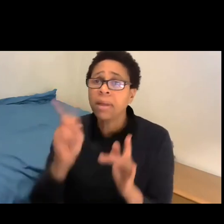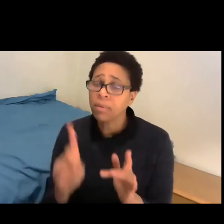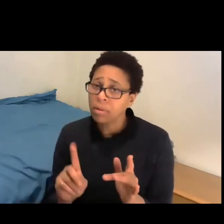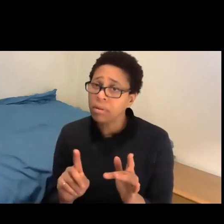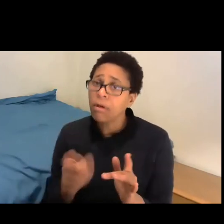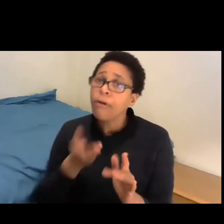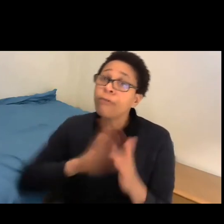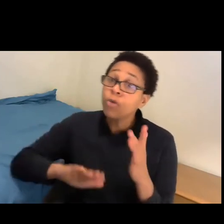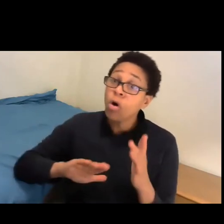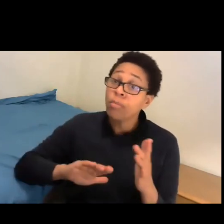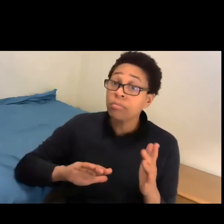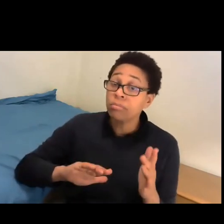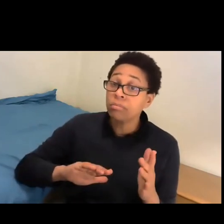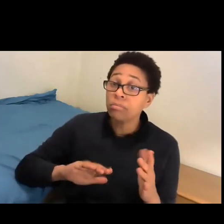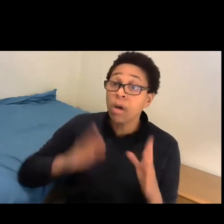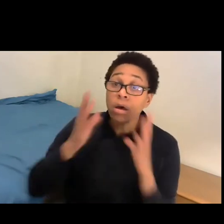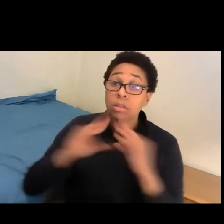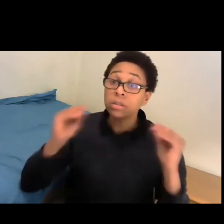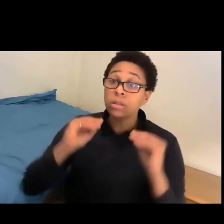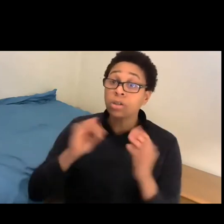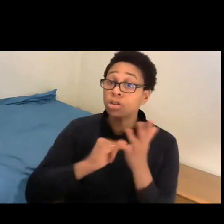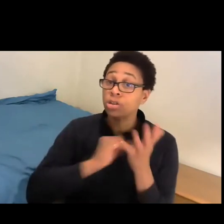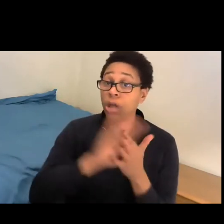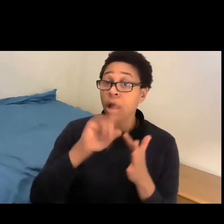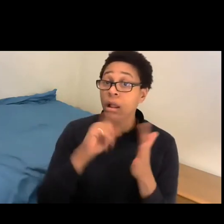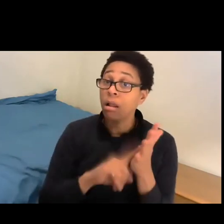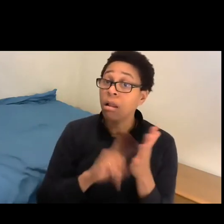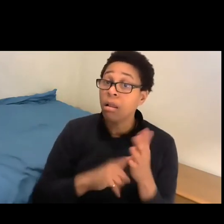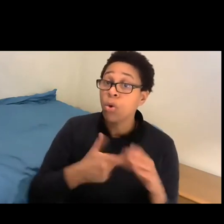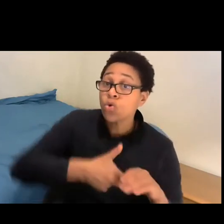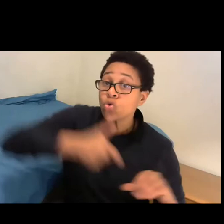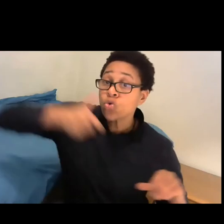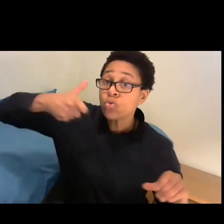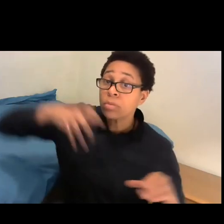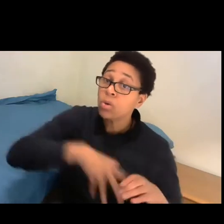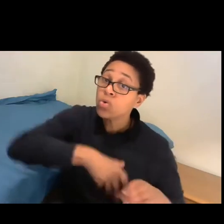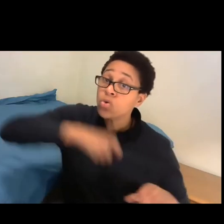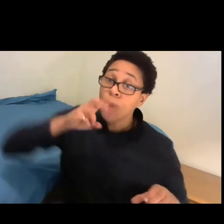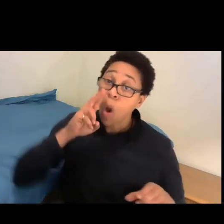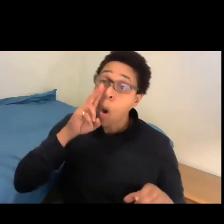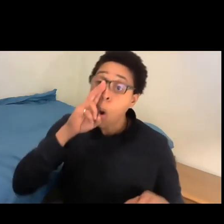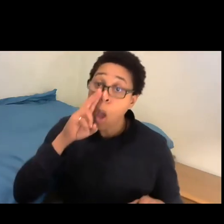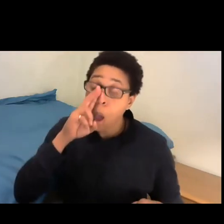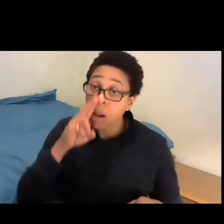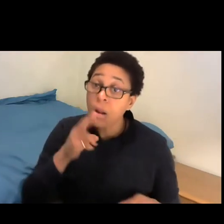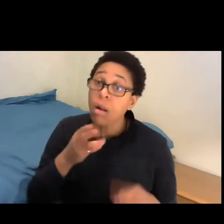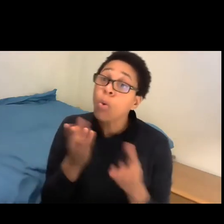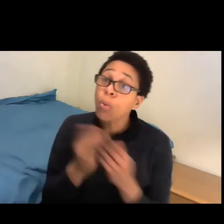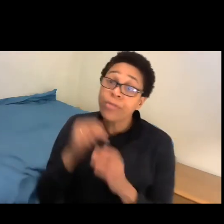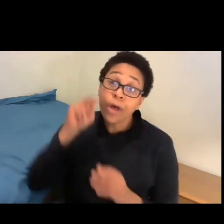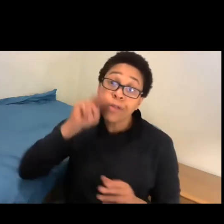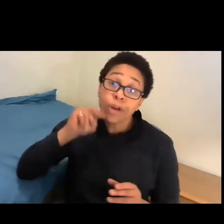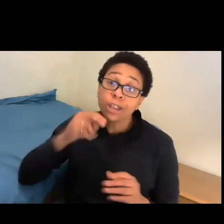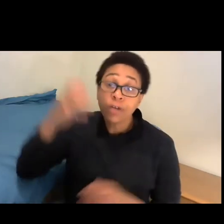doing to the Niger Delta with the complicity of the Nigerian military government, and he and his fellow activists were just